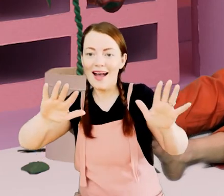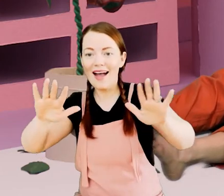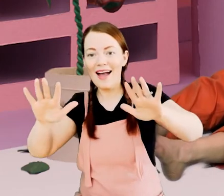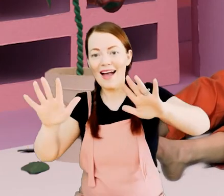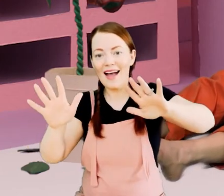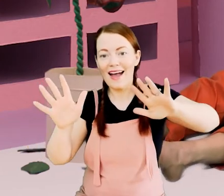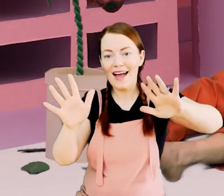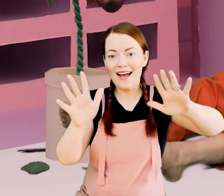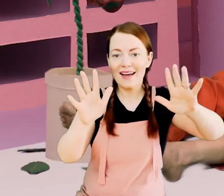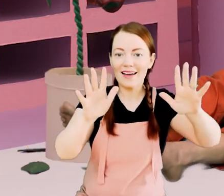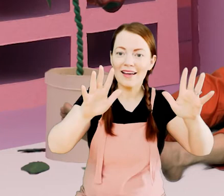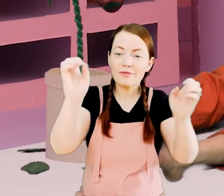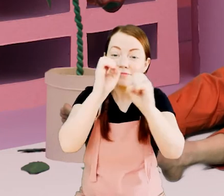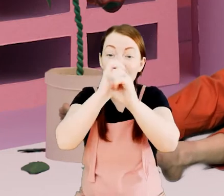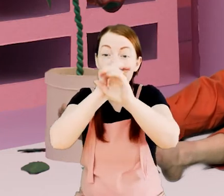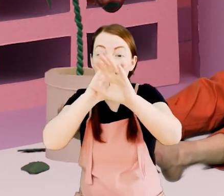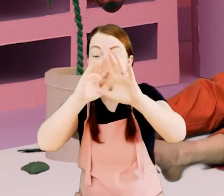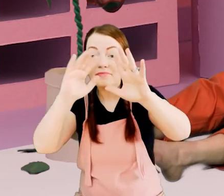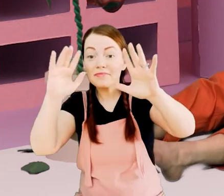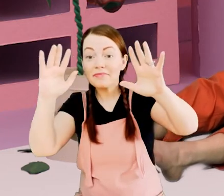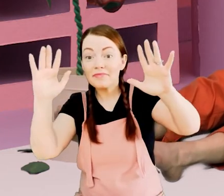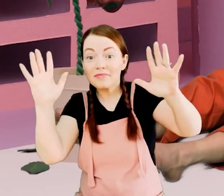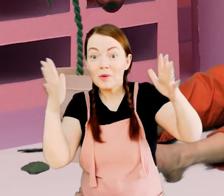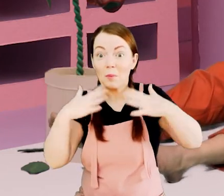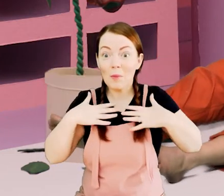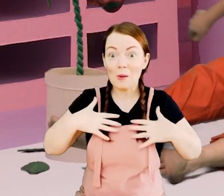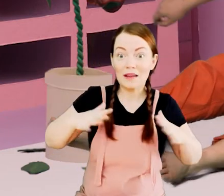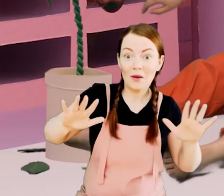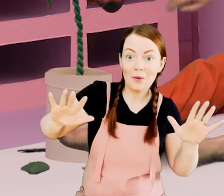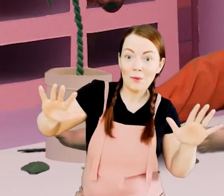Imagine it's blowing over your body and making you move more